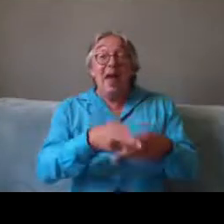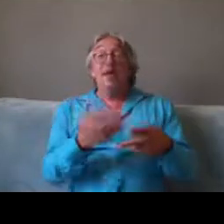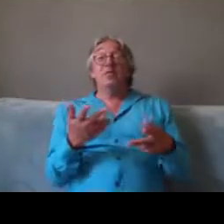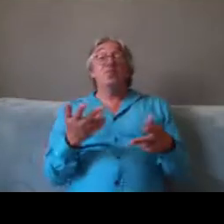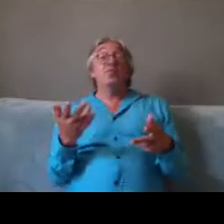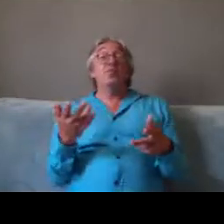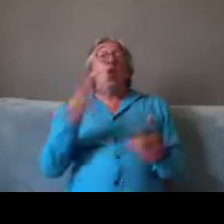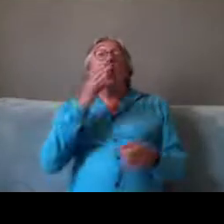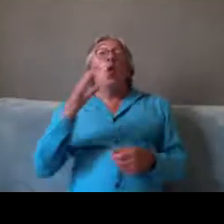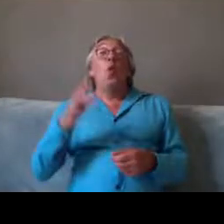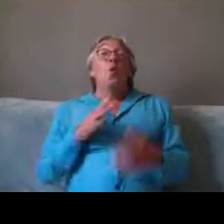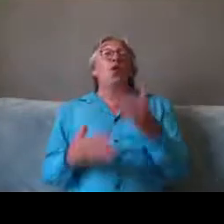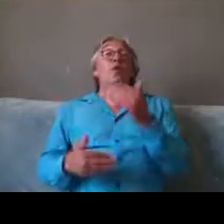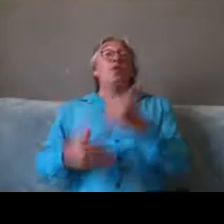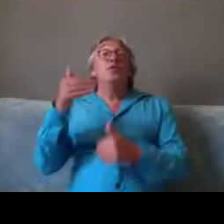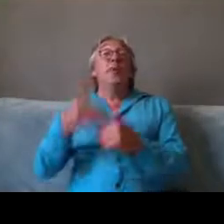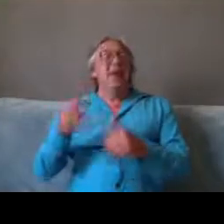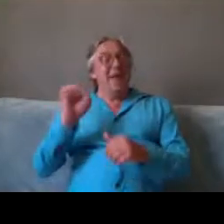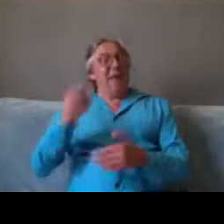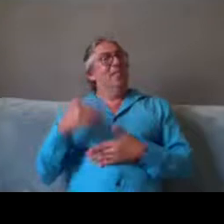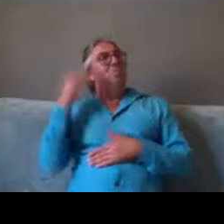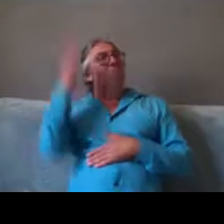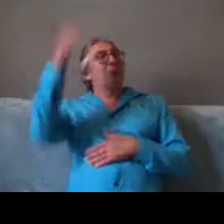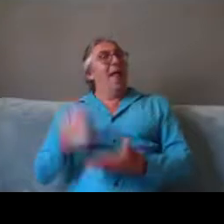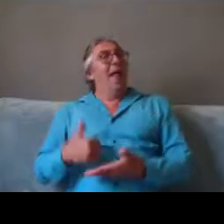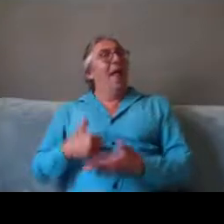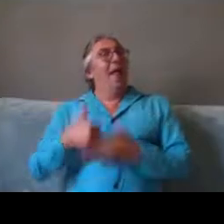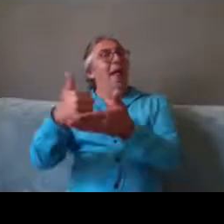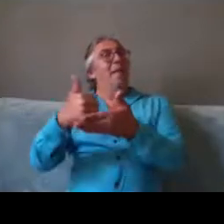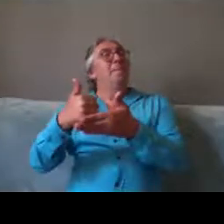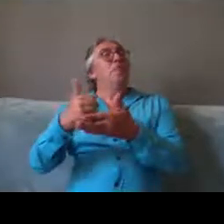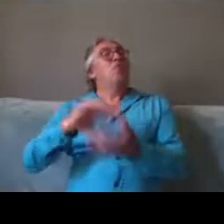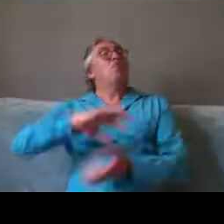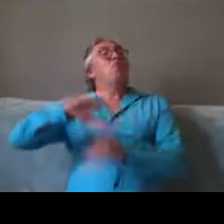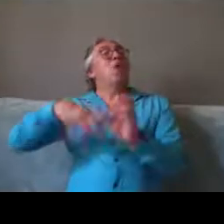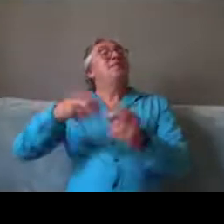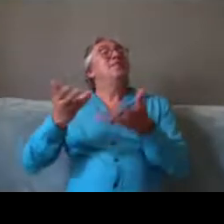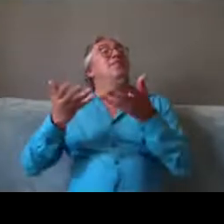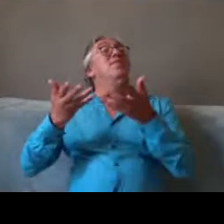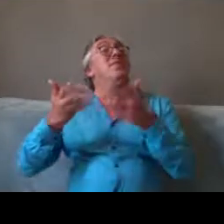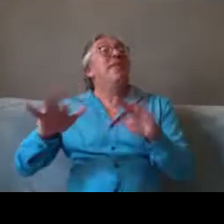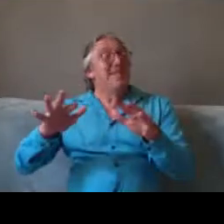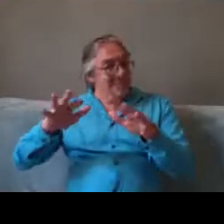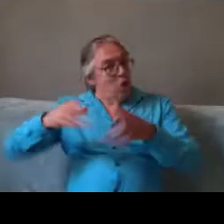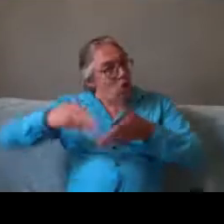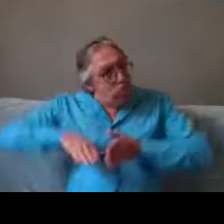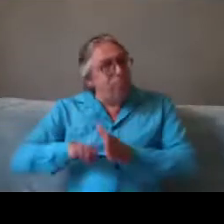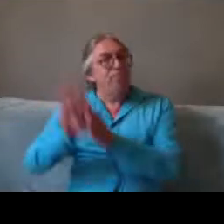And let's have a look at what we've prepared today to give you more insight from our side also